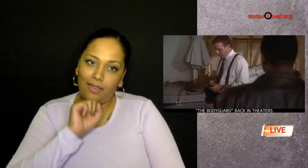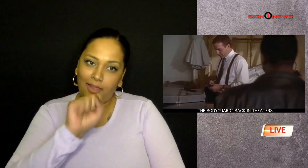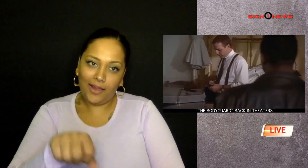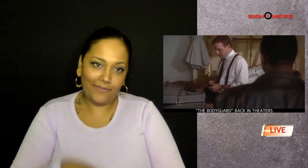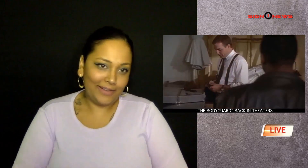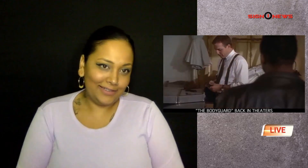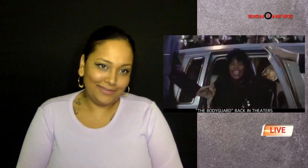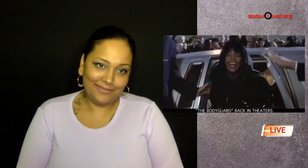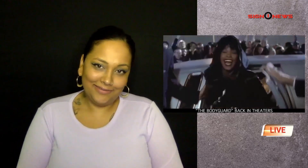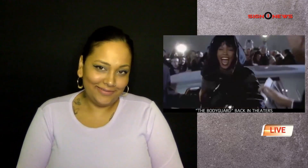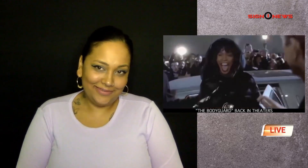I loved that movie.